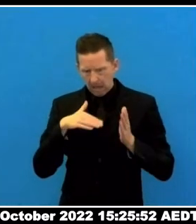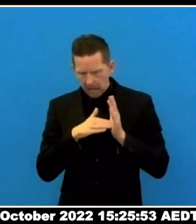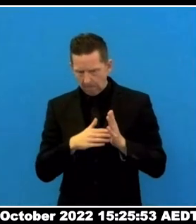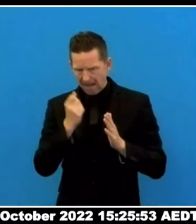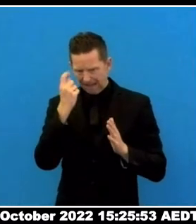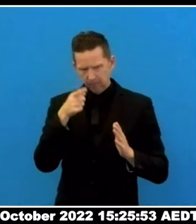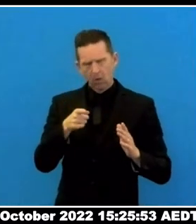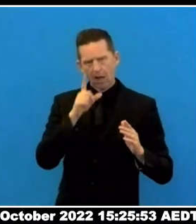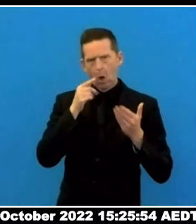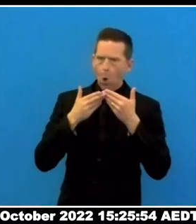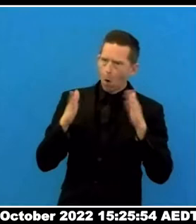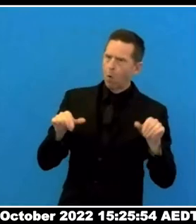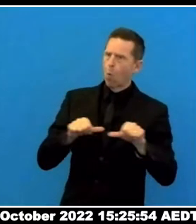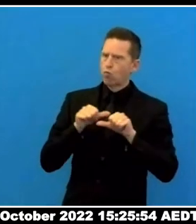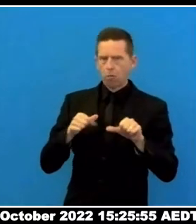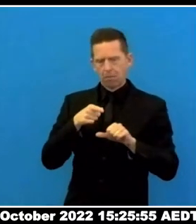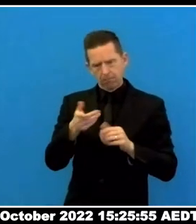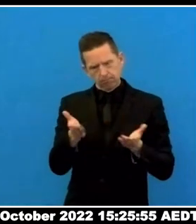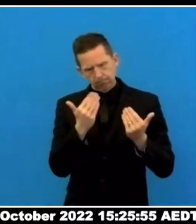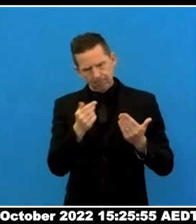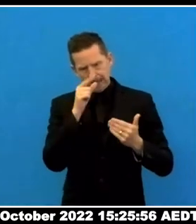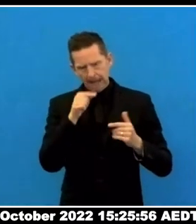actually, apply for NDIS.